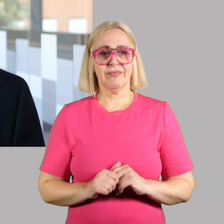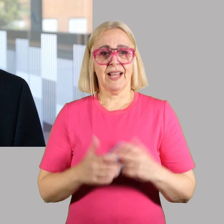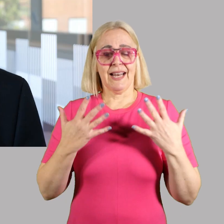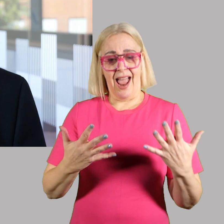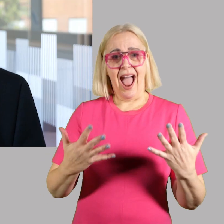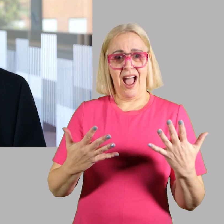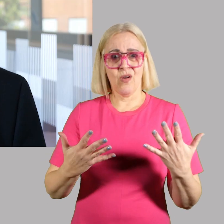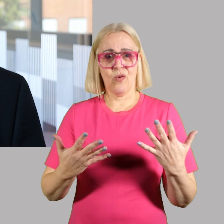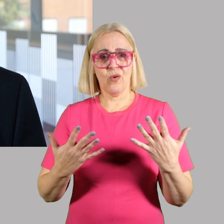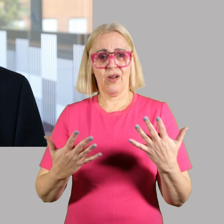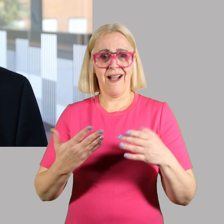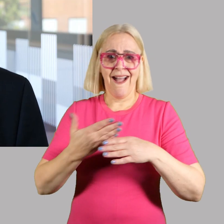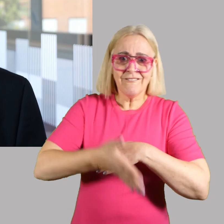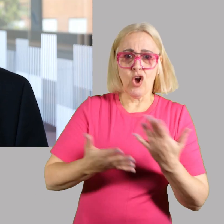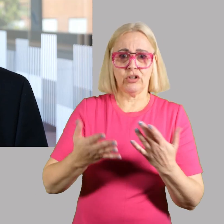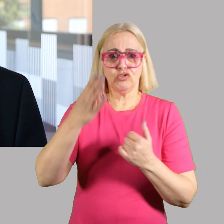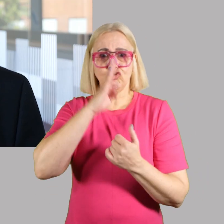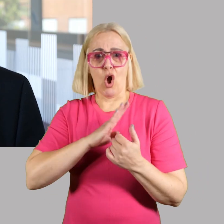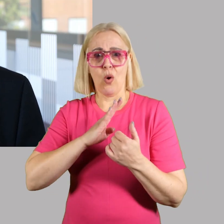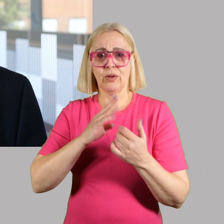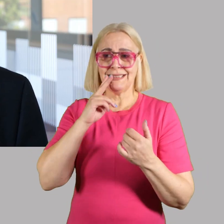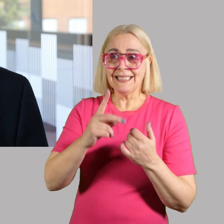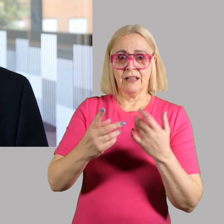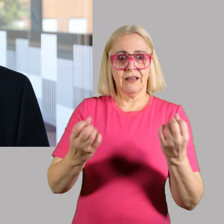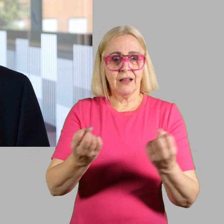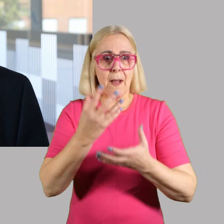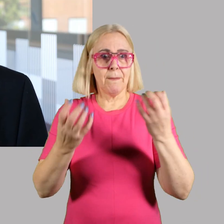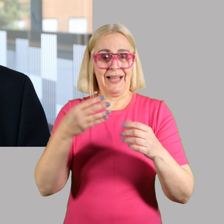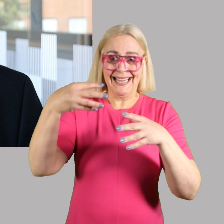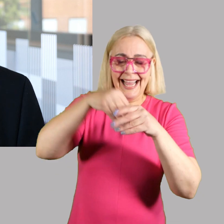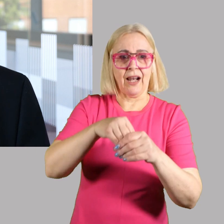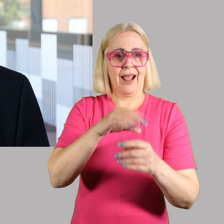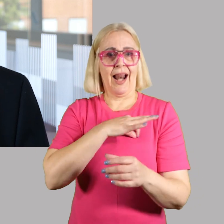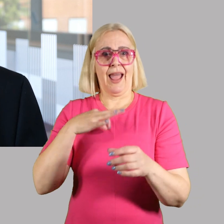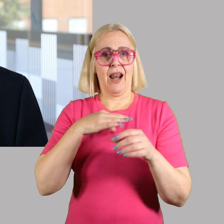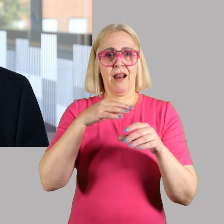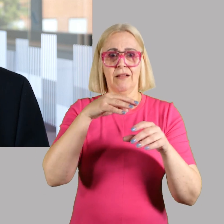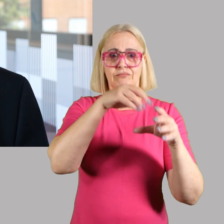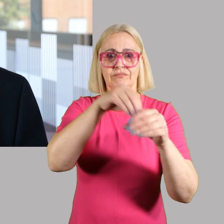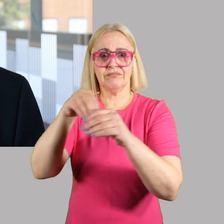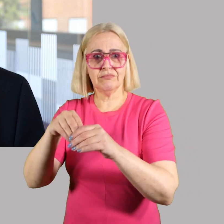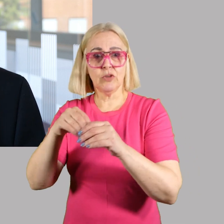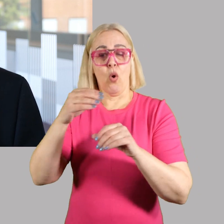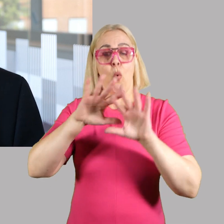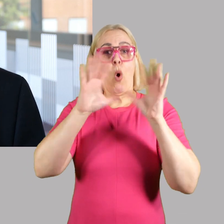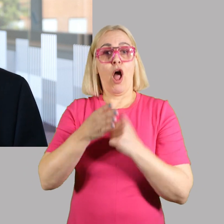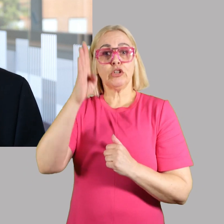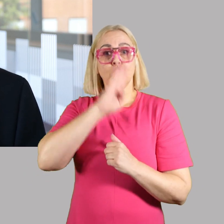So now the time is to scale up the efforts of stroke to really see that this comes out in the clinical practice.